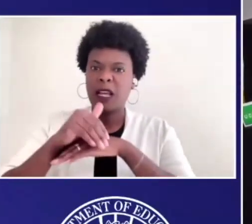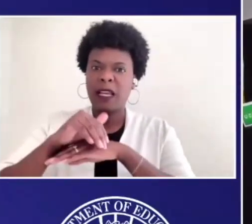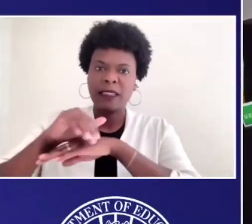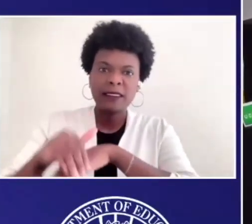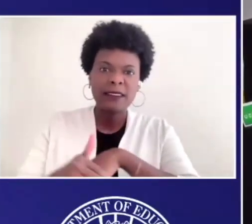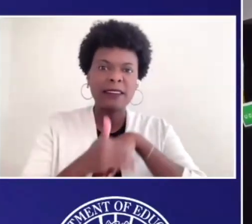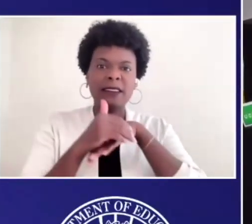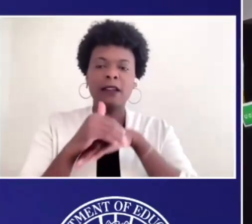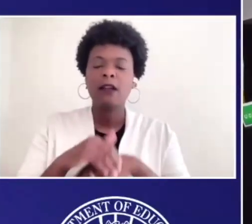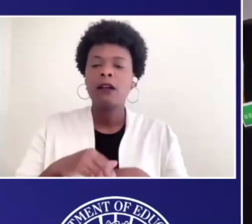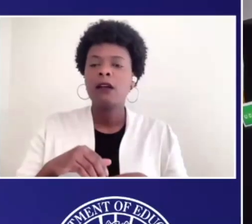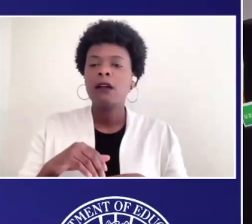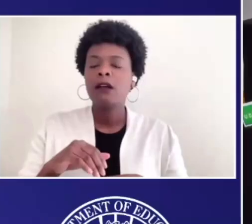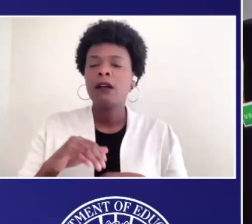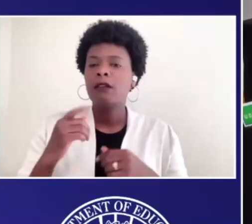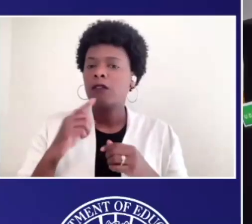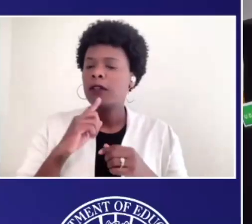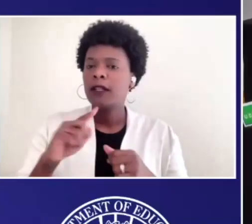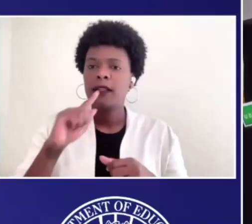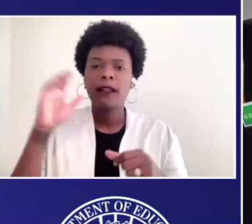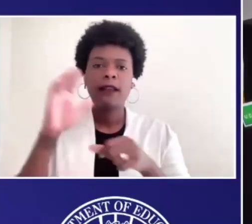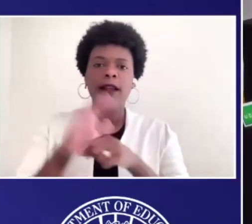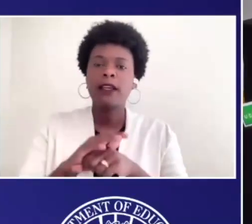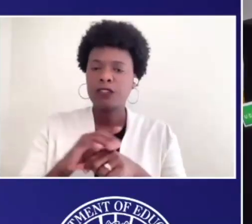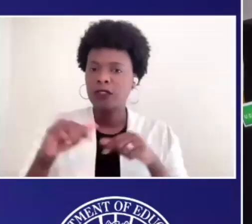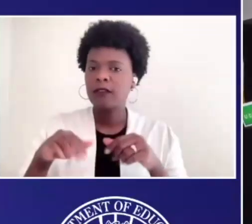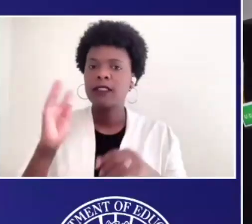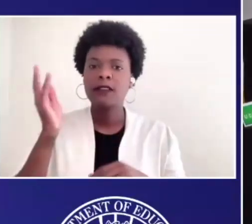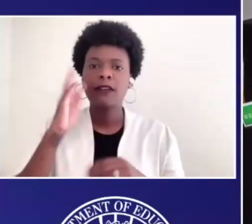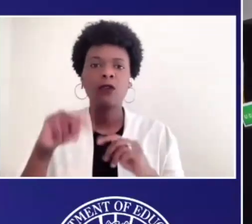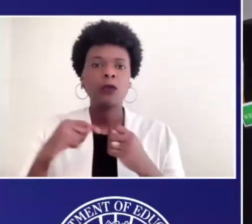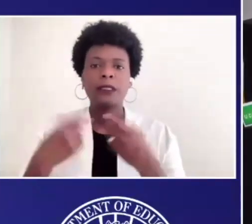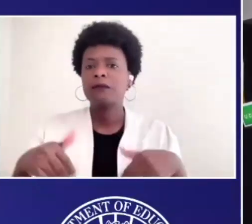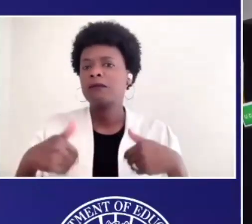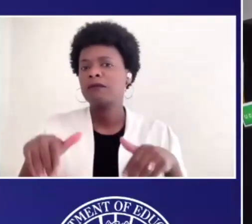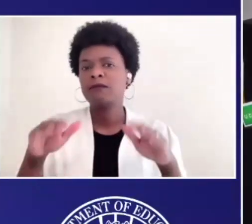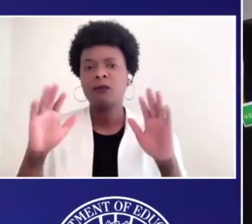And the dedication of the Federal team is incredible. You know, I've, I've watched them on the outside for many years,